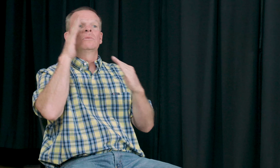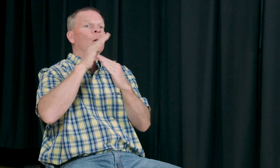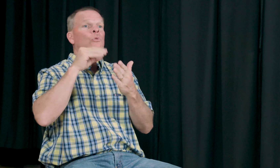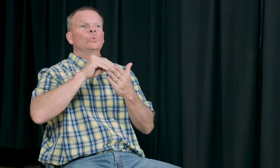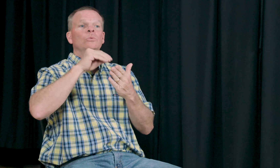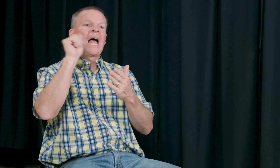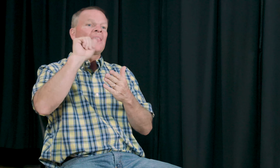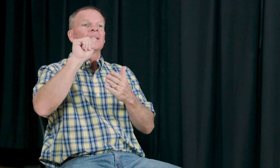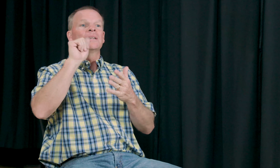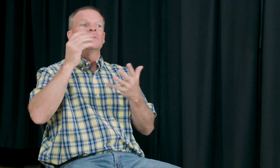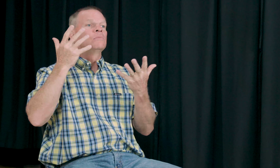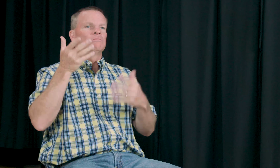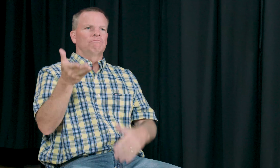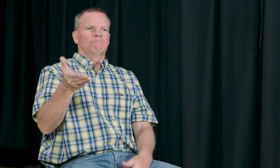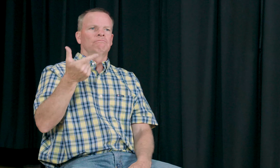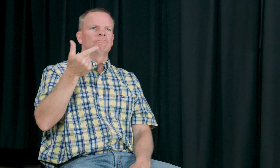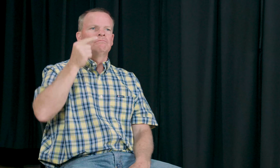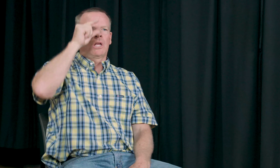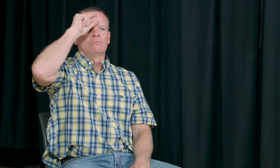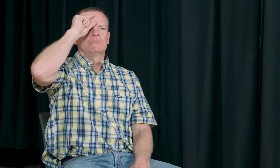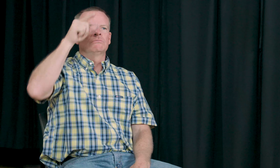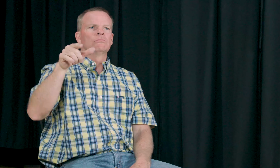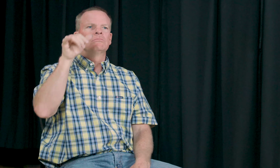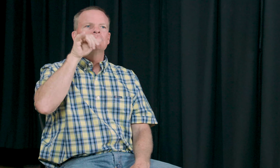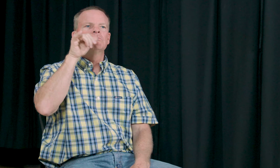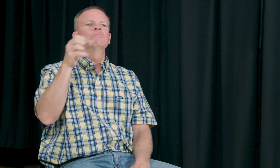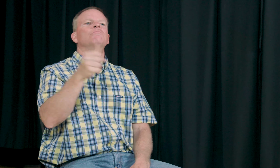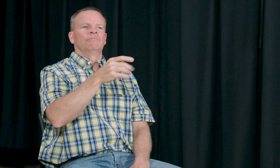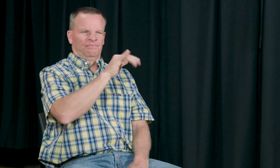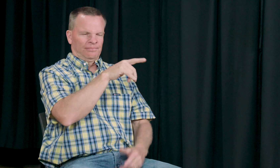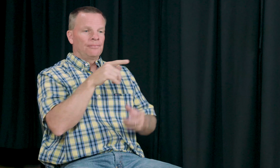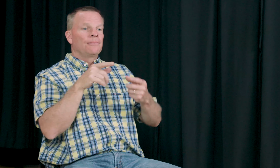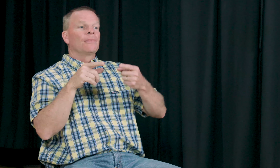but the top student athletes were chosen. They picked Gary.